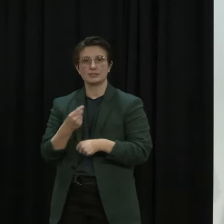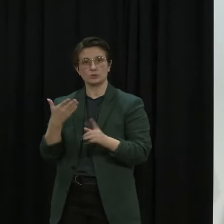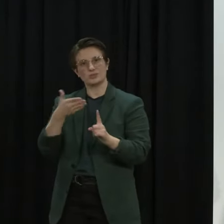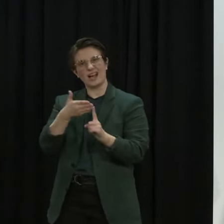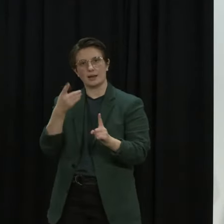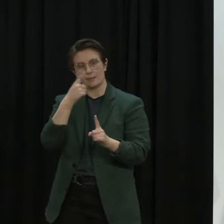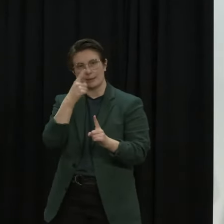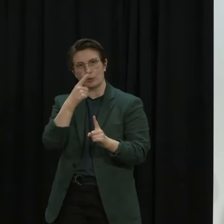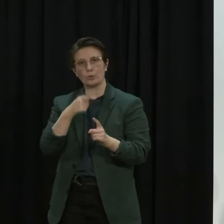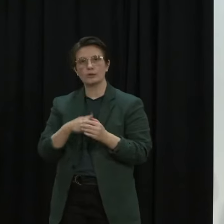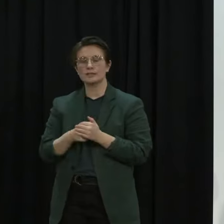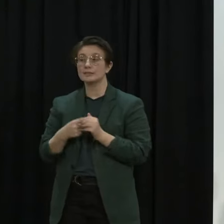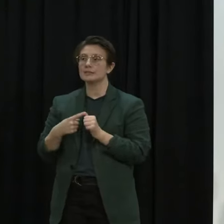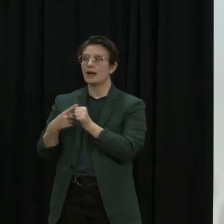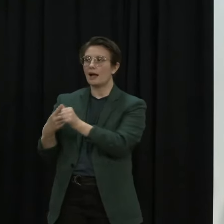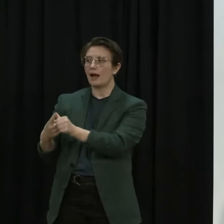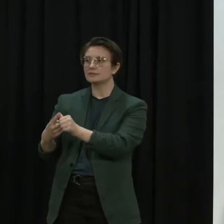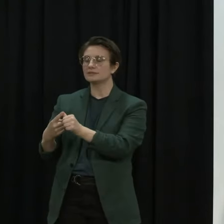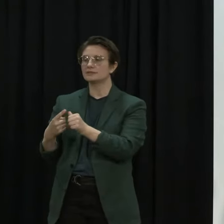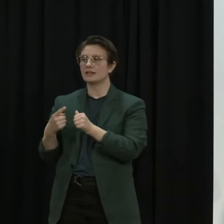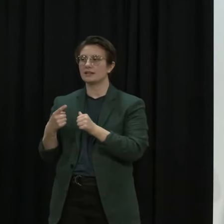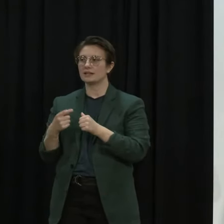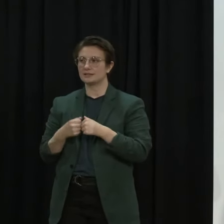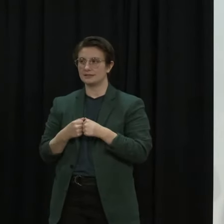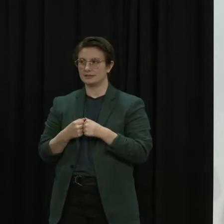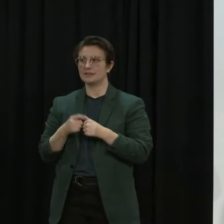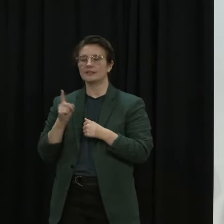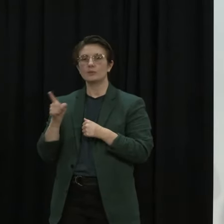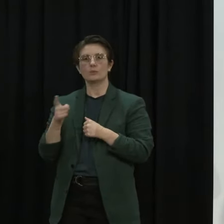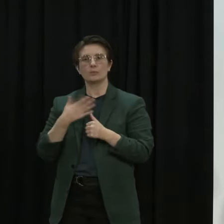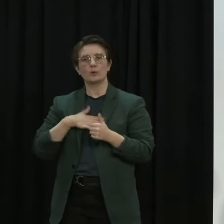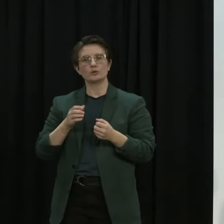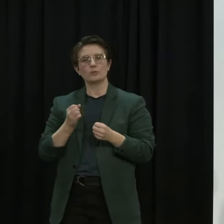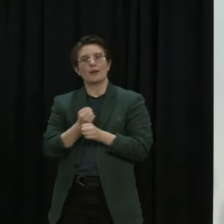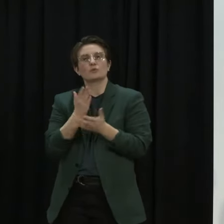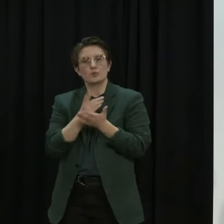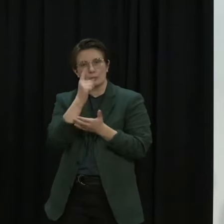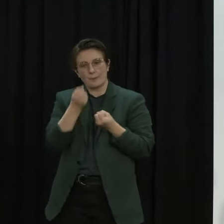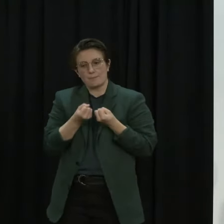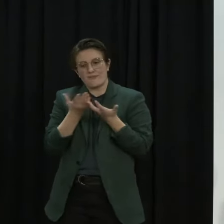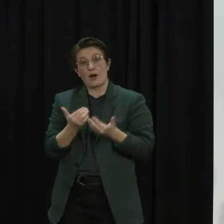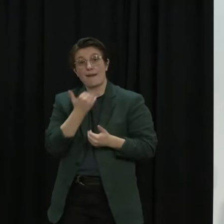access to And setting targets vaccinations?